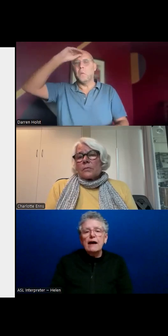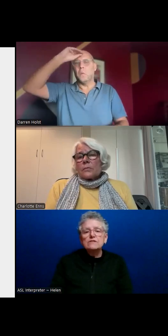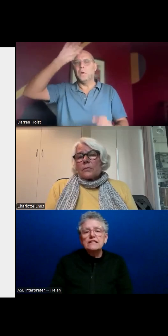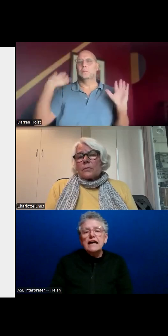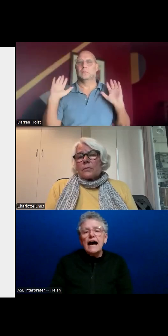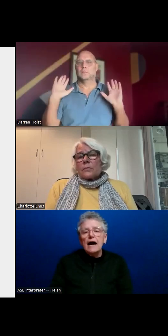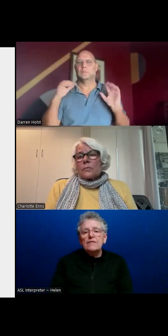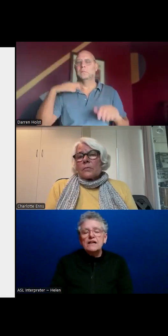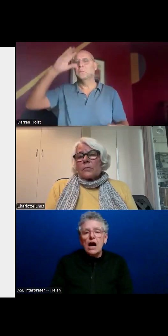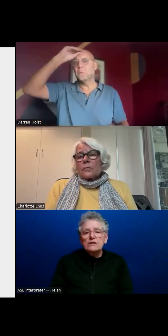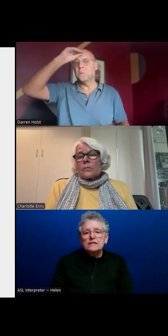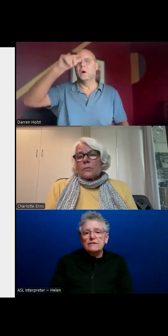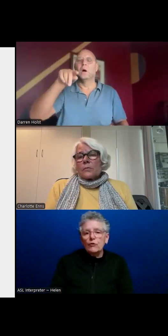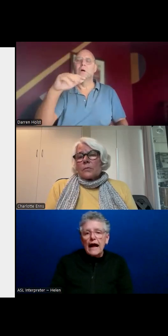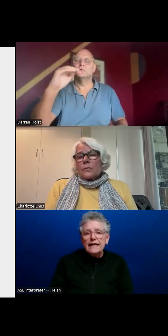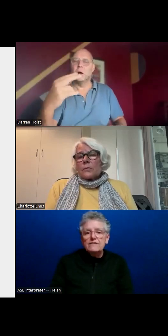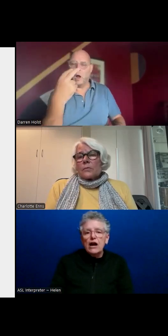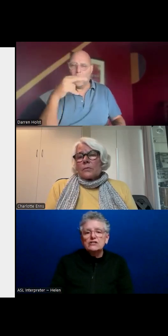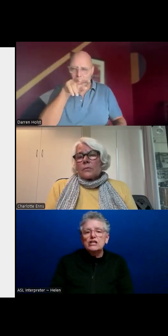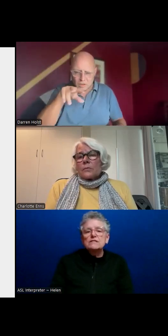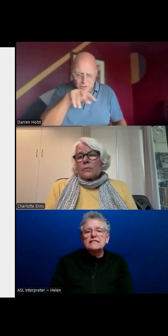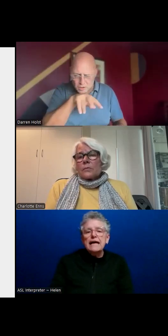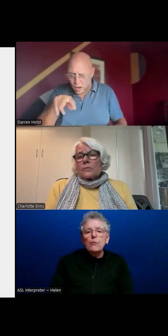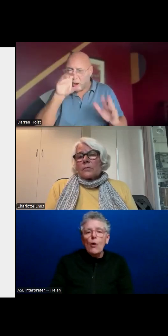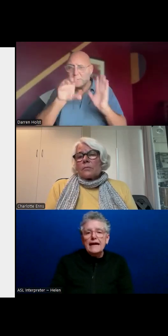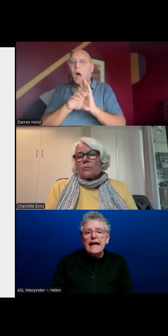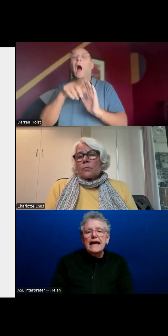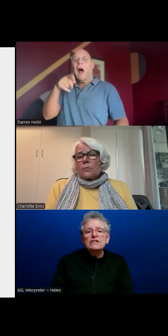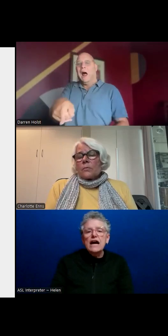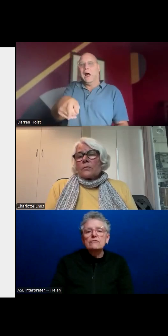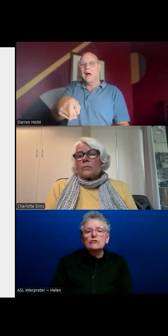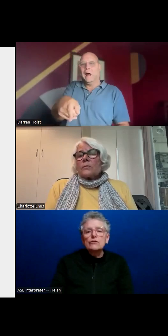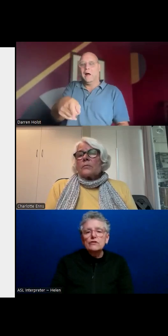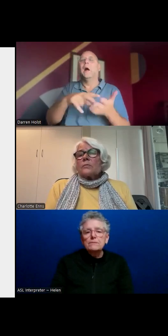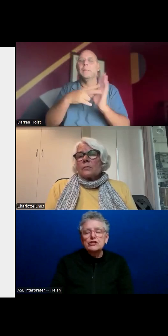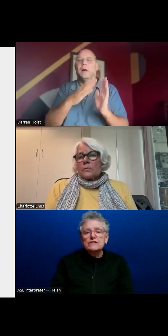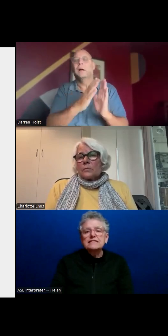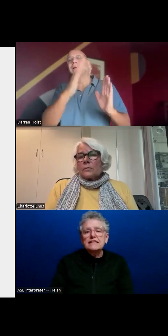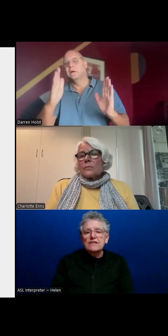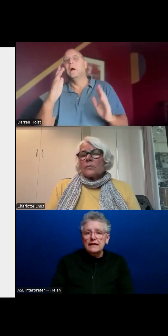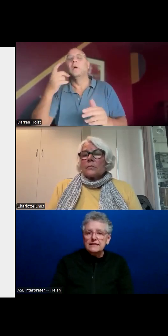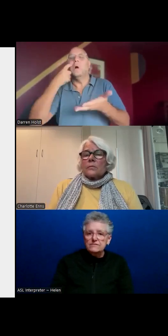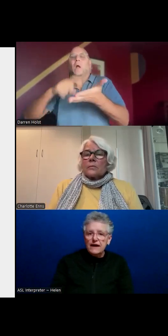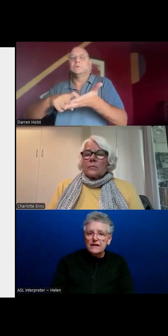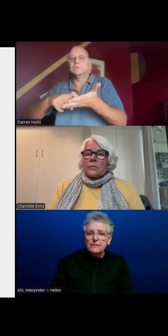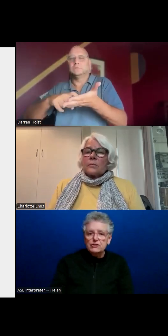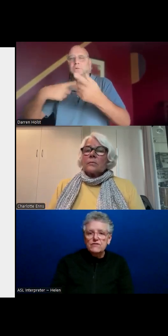you would lay out the cards, a variety of cards, and you would sign boy and have the child look through the pictures and see if they can identify